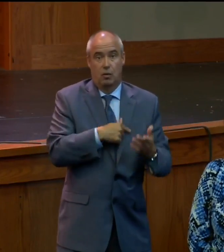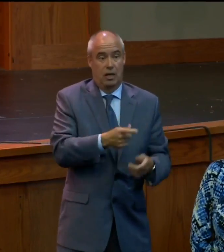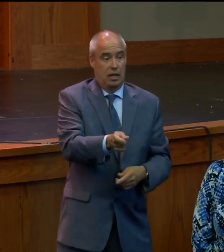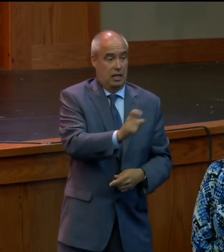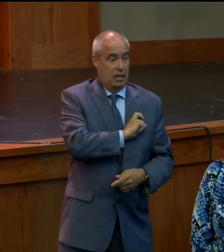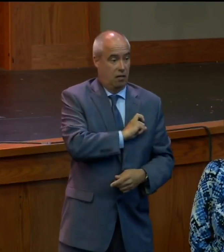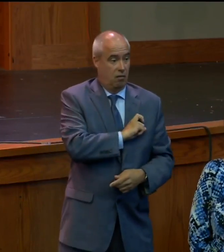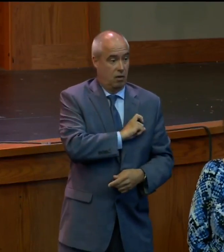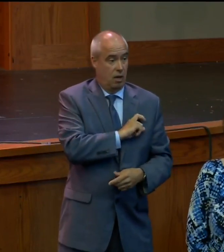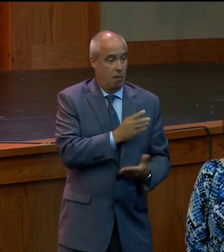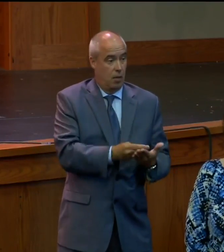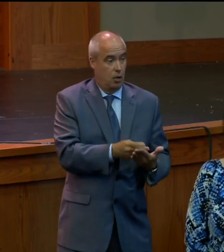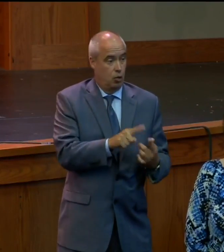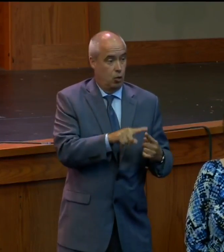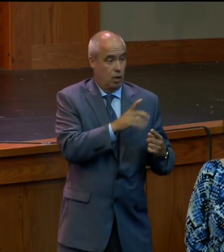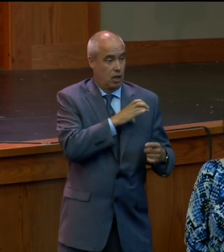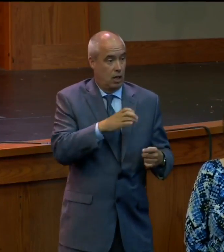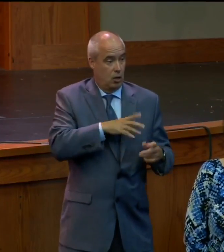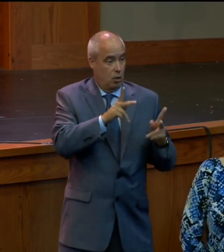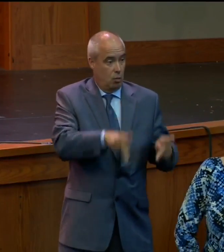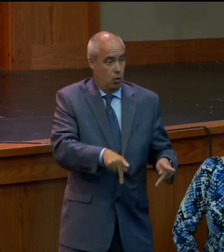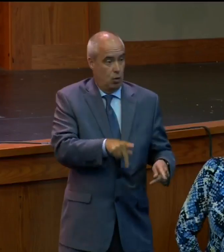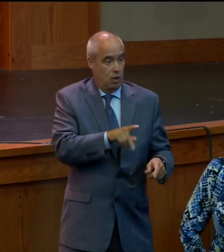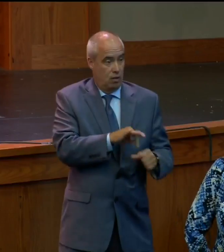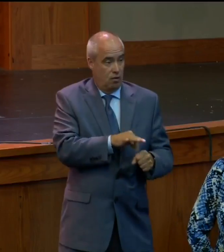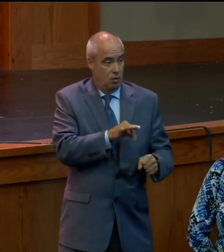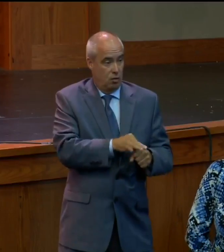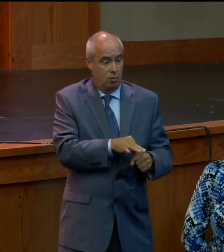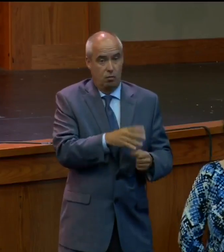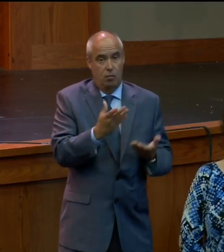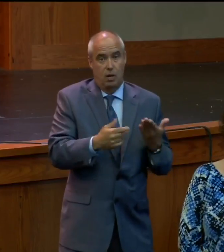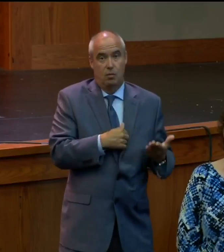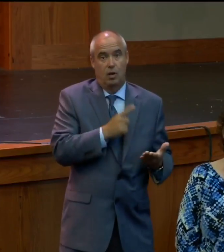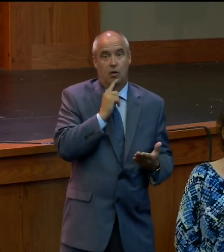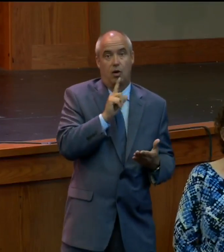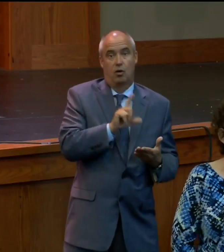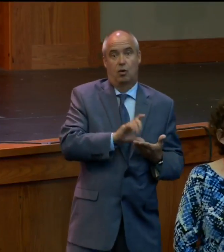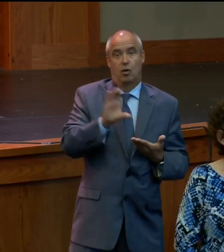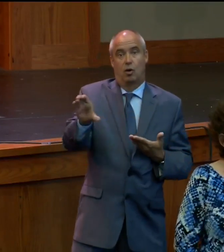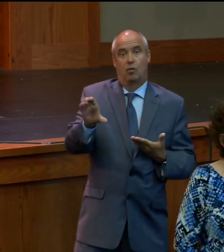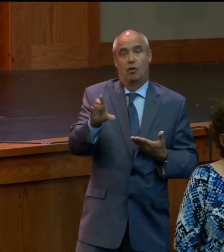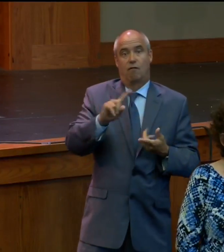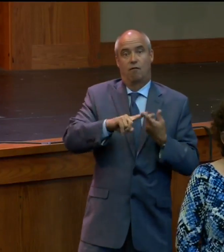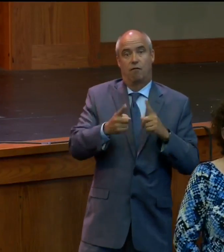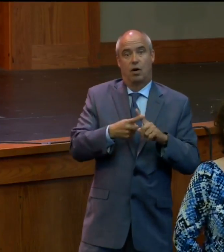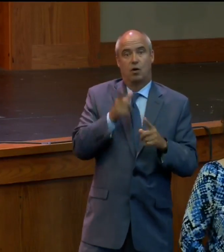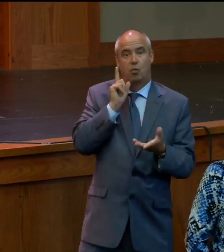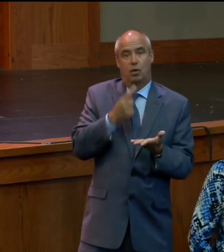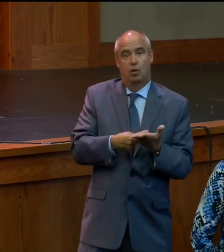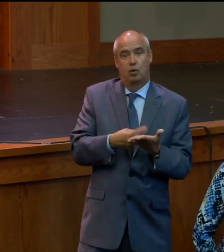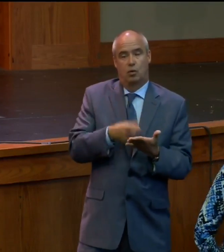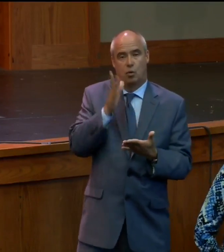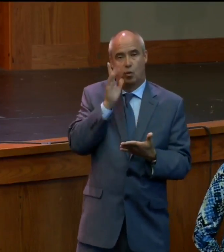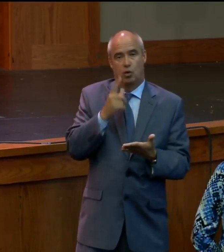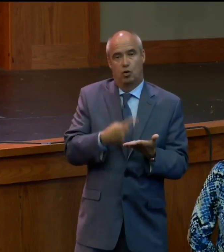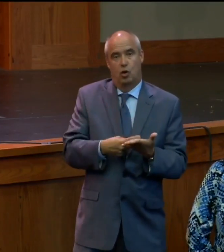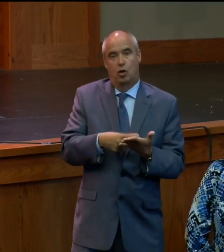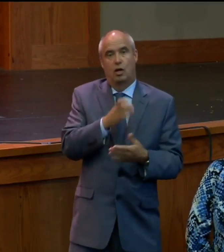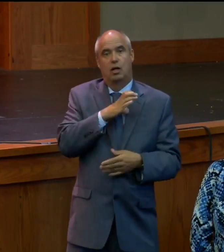CONGRESS PERSON'S CAMPAIGN. MAYBE THEY ACTUALLY HAVE A FRIEND WHO THEY CAN TALK TO WHO WILL TALK TO THE CONGRESSMAN.